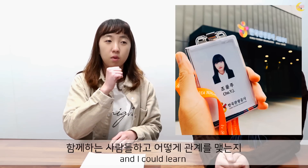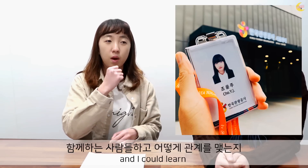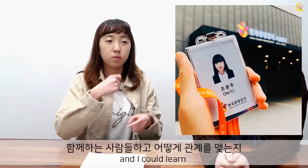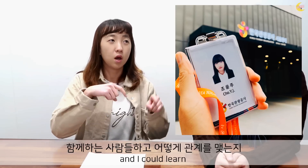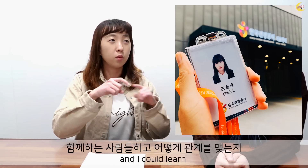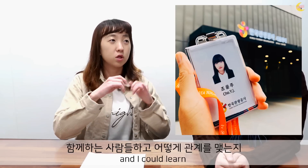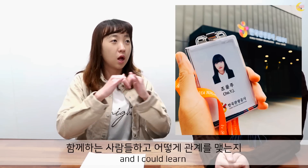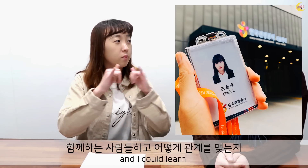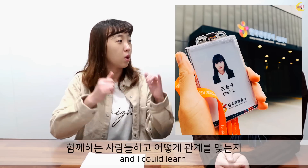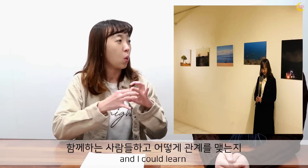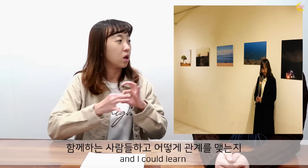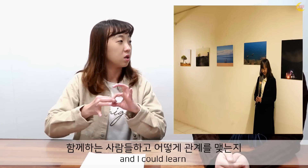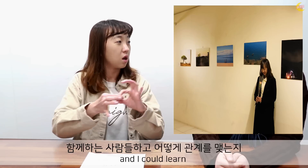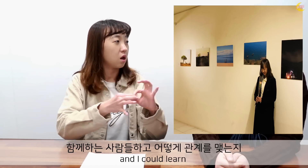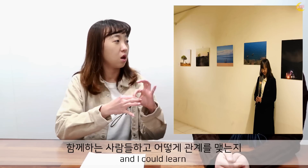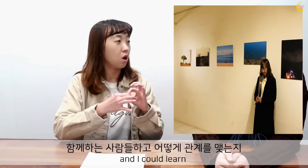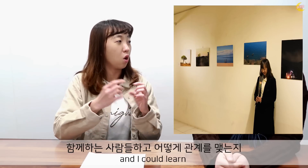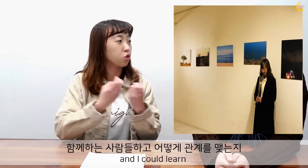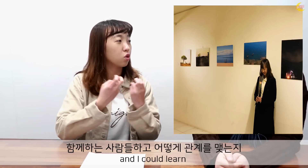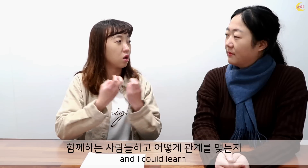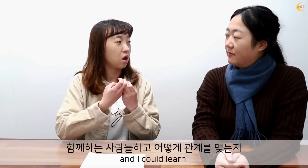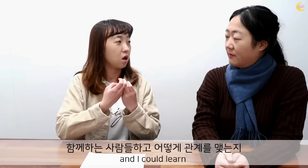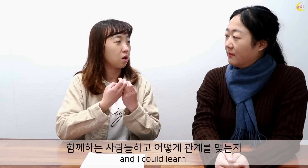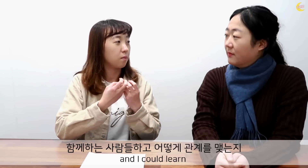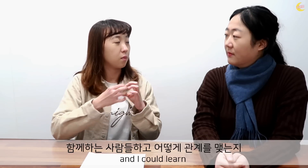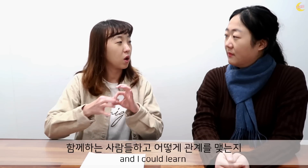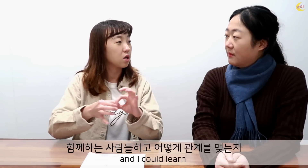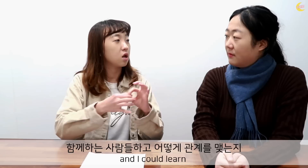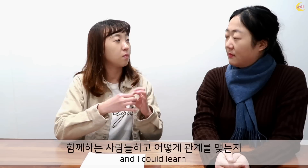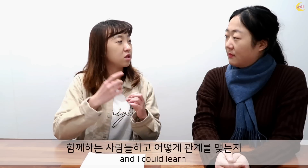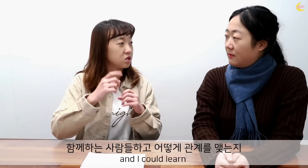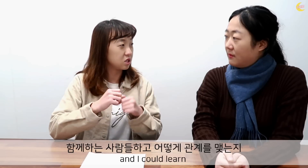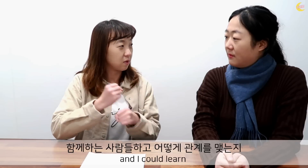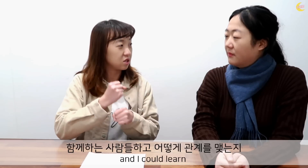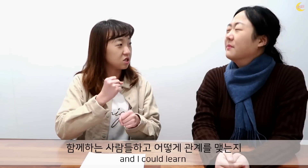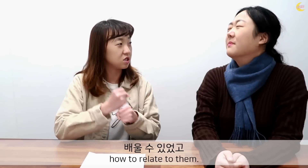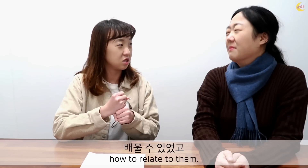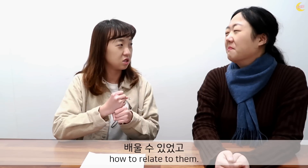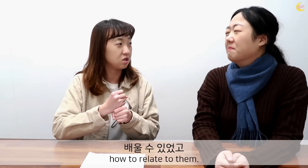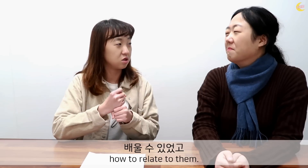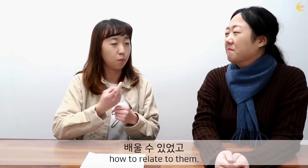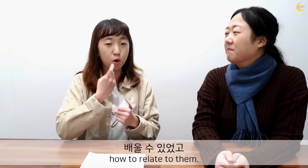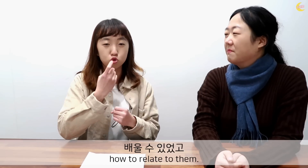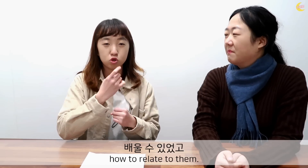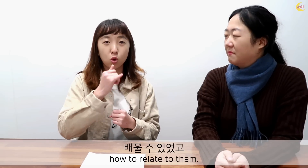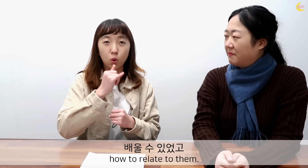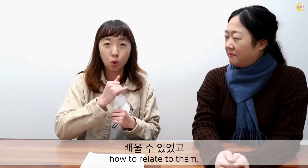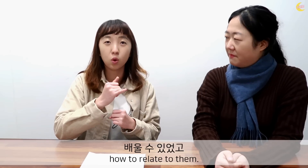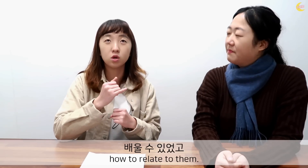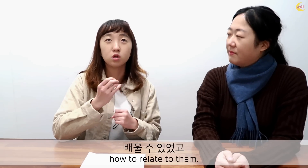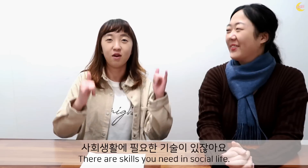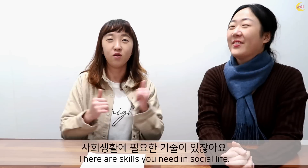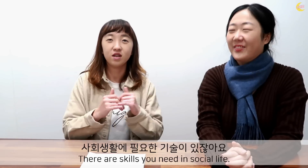and I could learn how to relate to them.